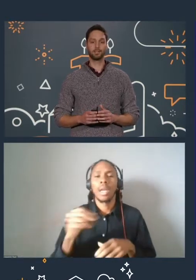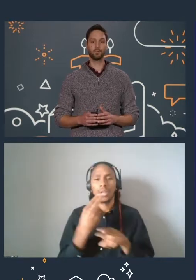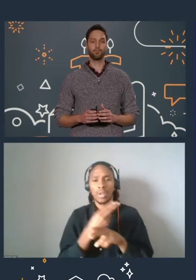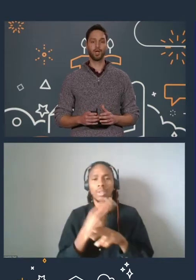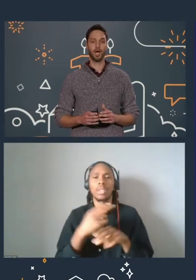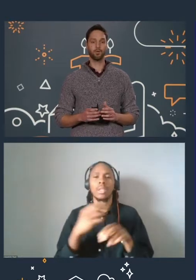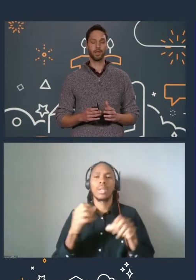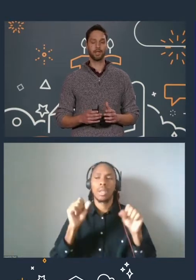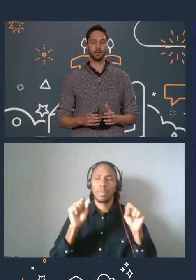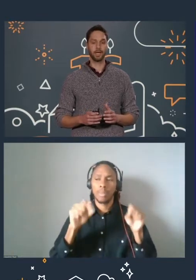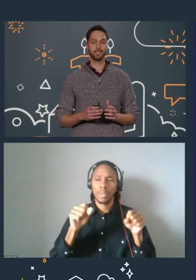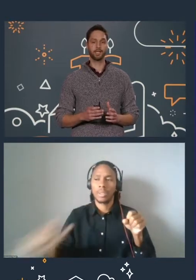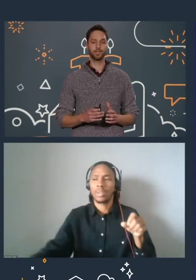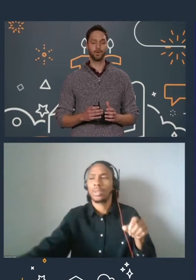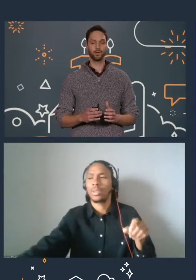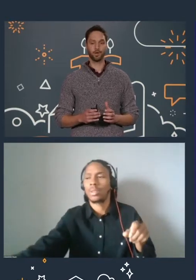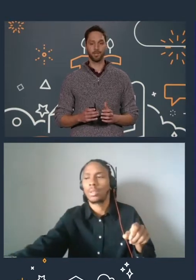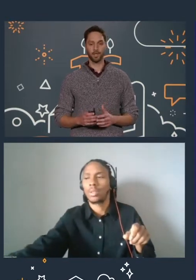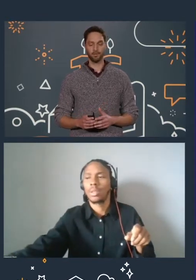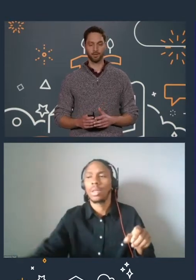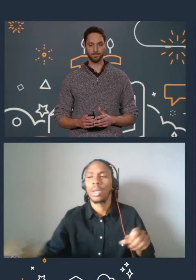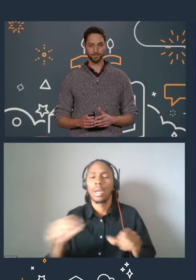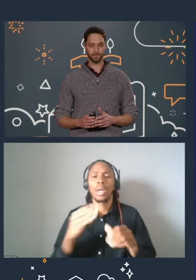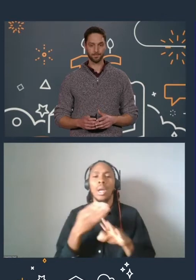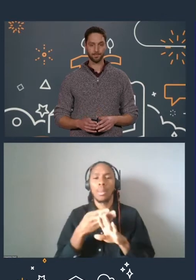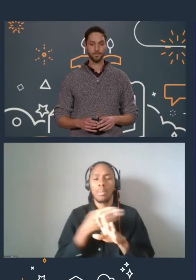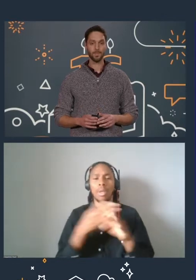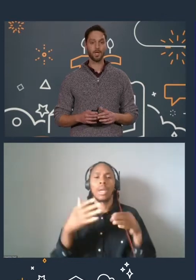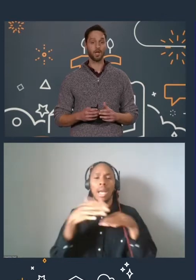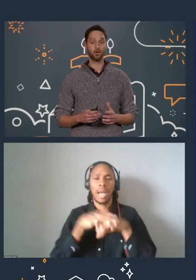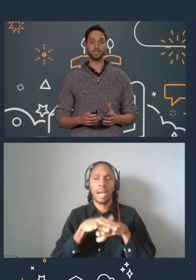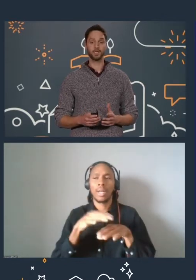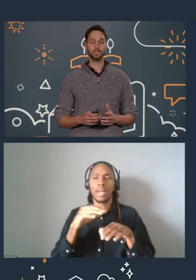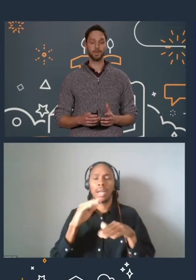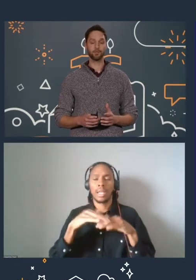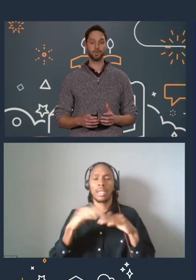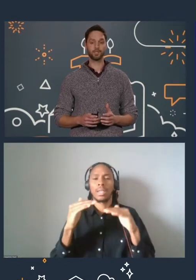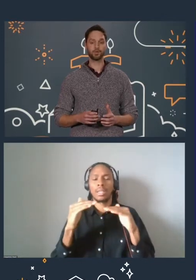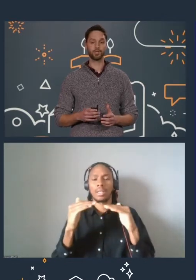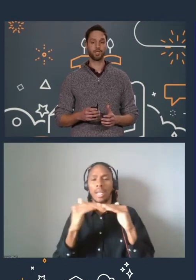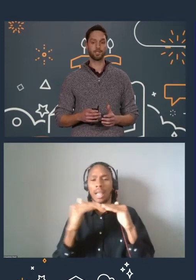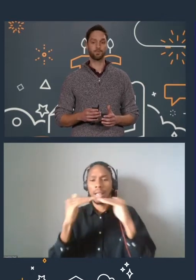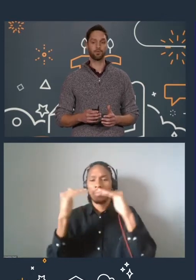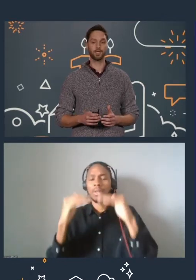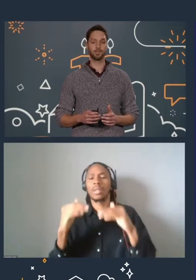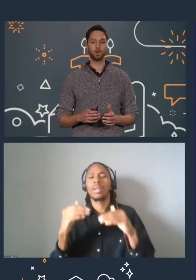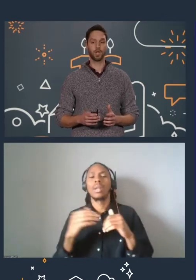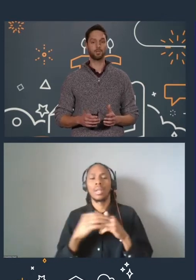that are pre-aggregated at each granularity level. Alongside these metrics, Storage Lens provides callouts